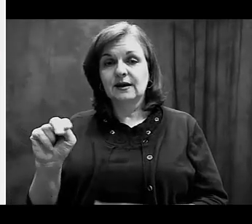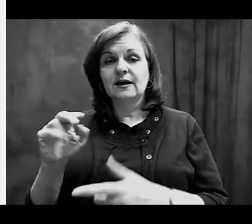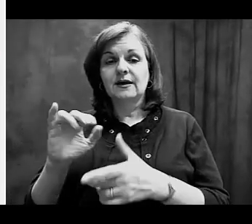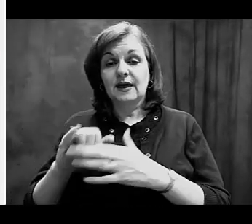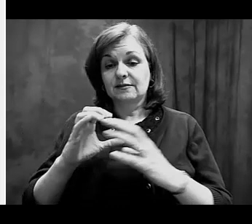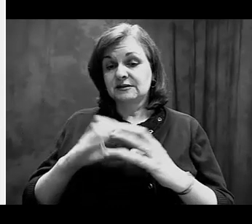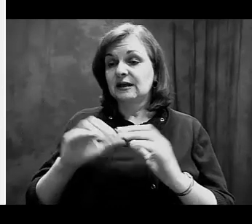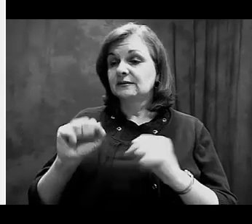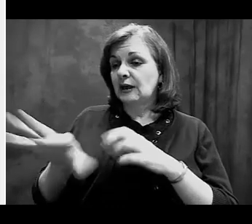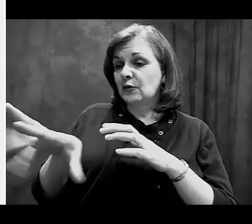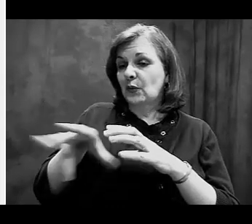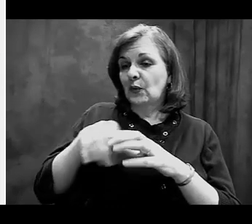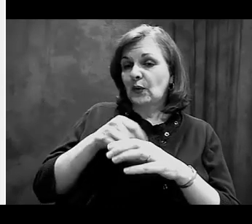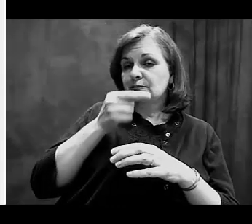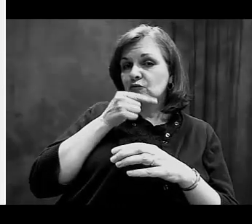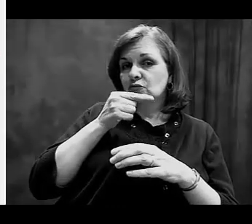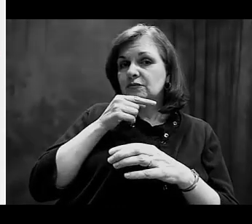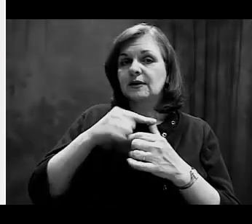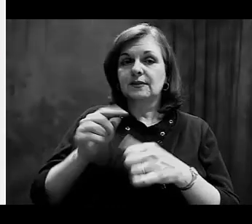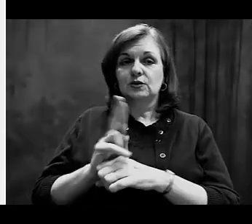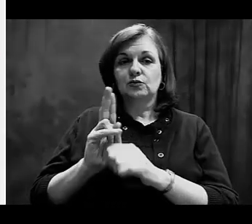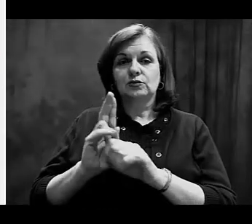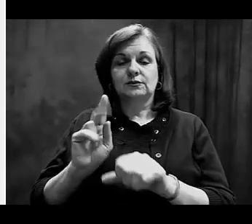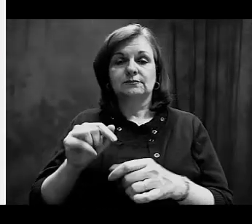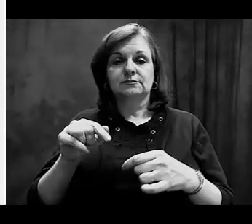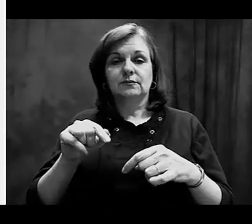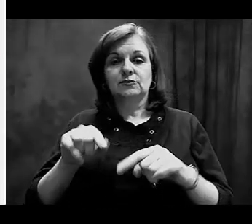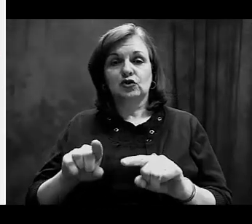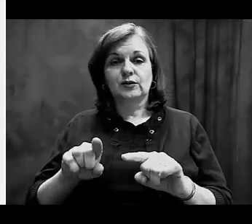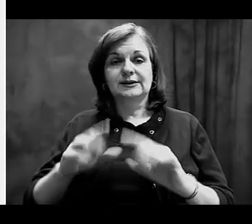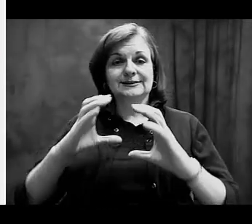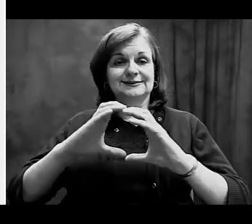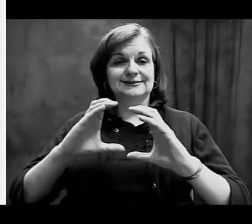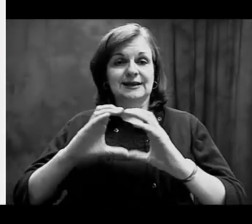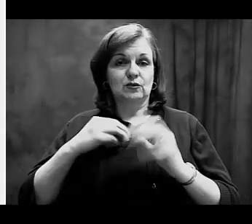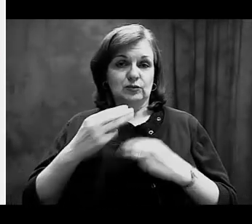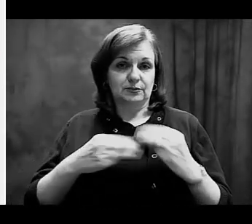to take the glucose from the bloodstream and use it in cell respiration